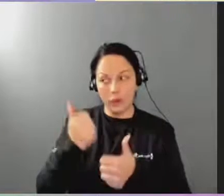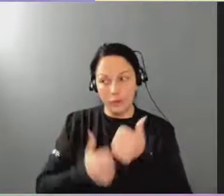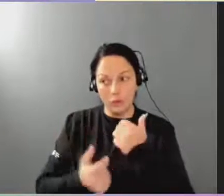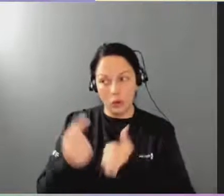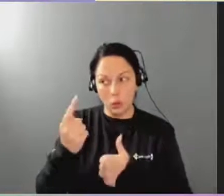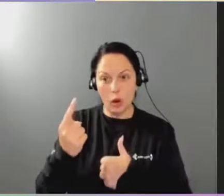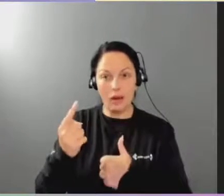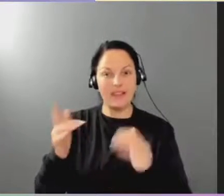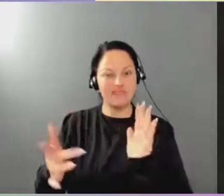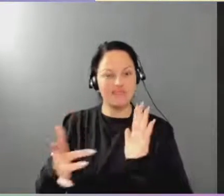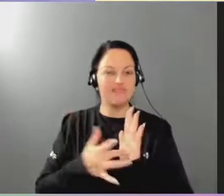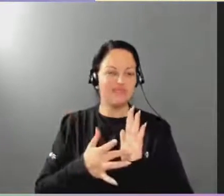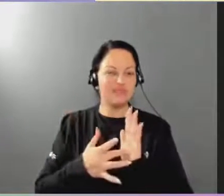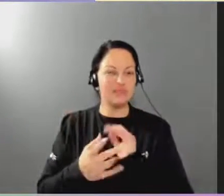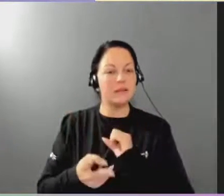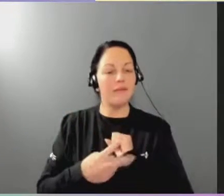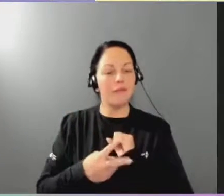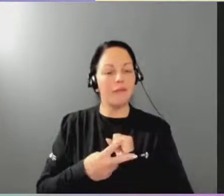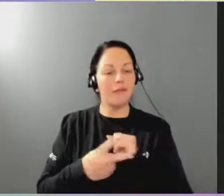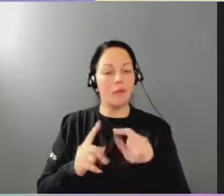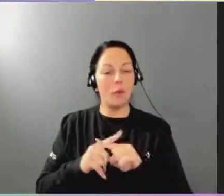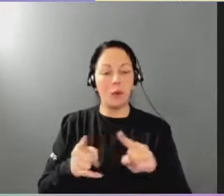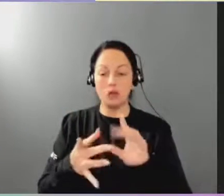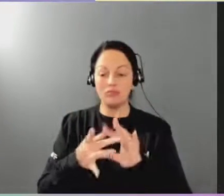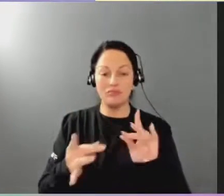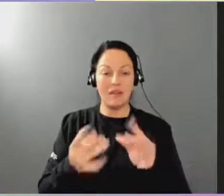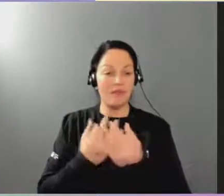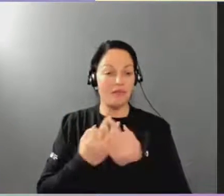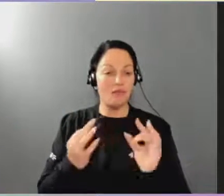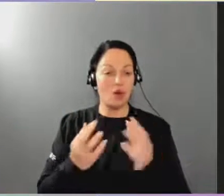advocate for these things is, you've mentioned these links that I put in the chat today. Hopefully everyone has clicked